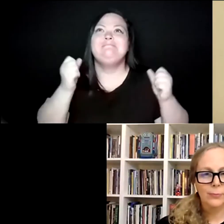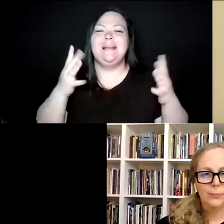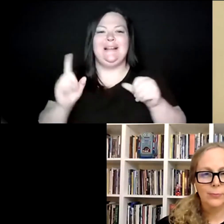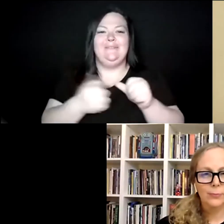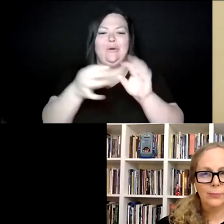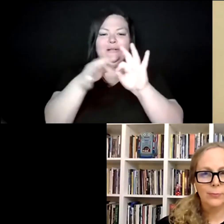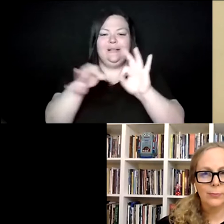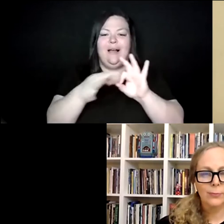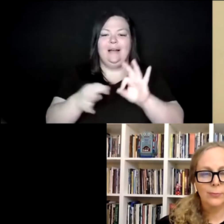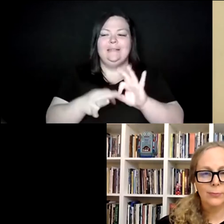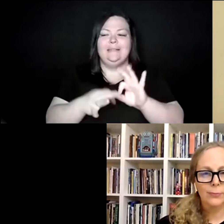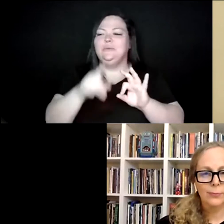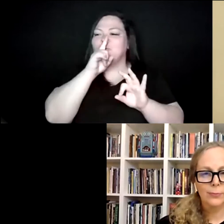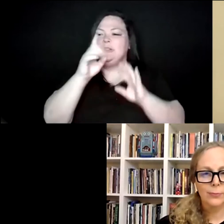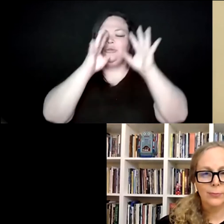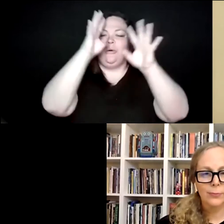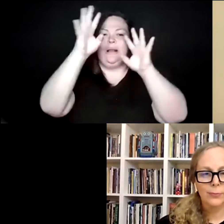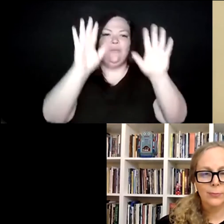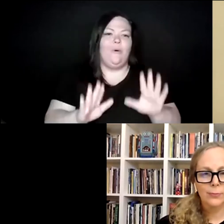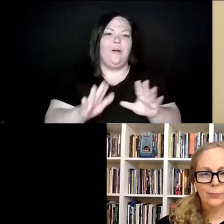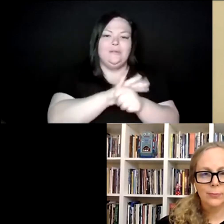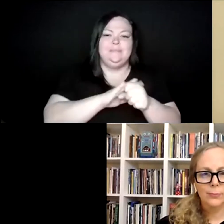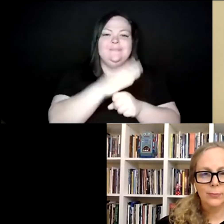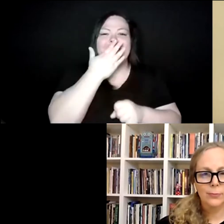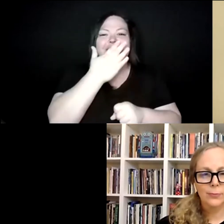was just such a creative wonderful space so thank you for being here Morgan. I'm going